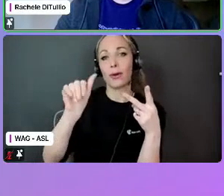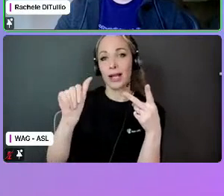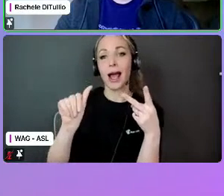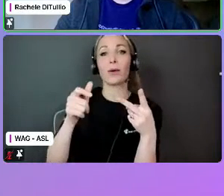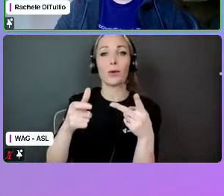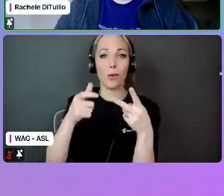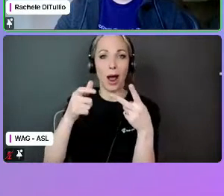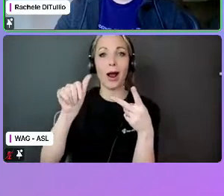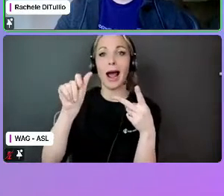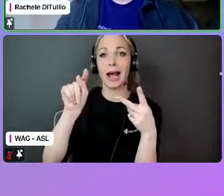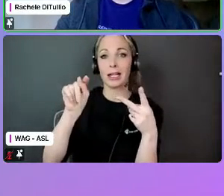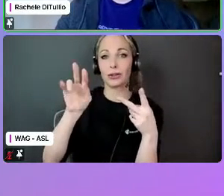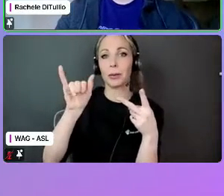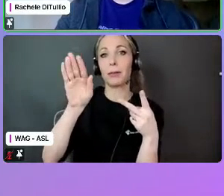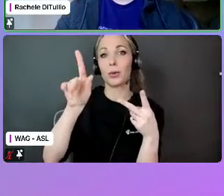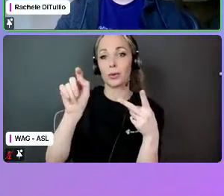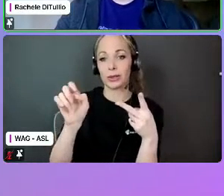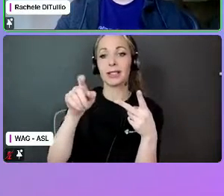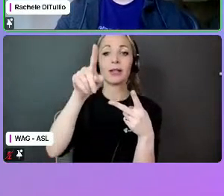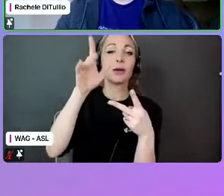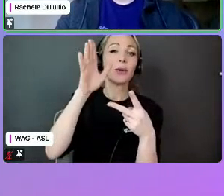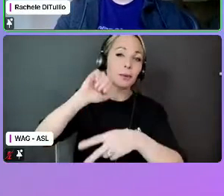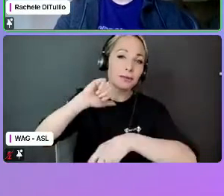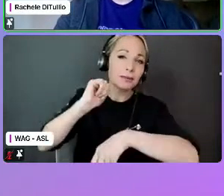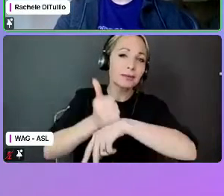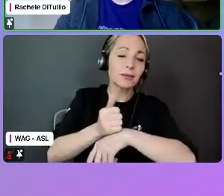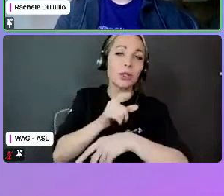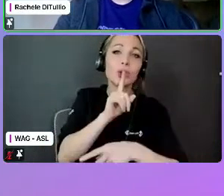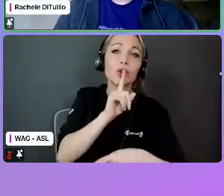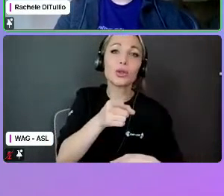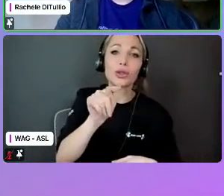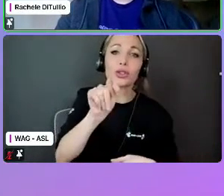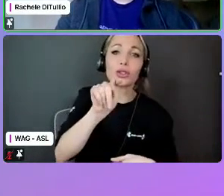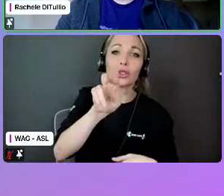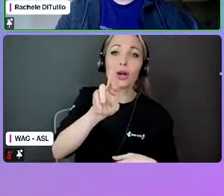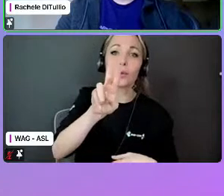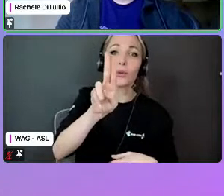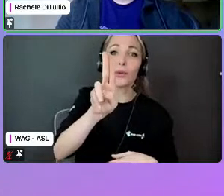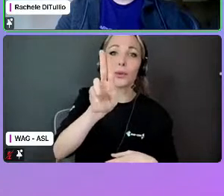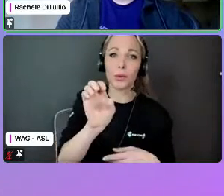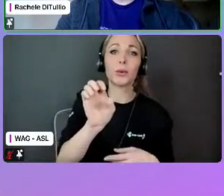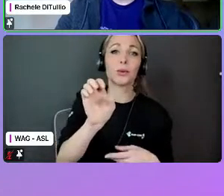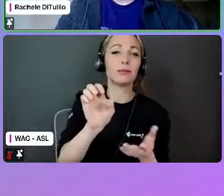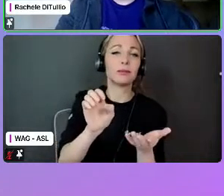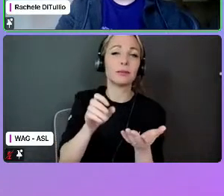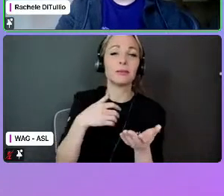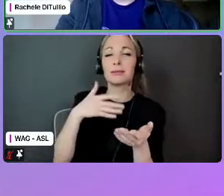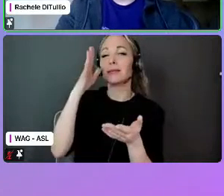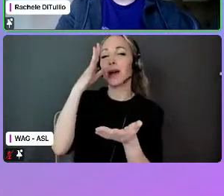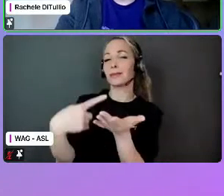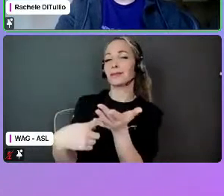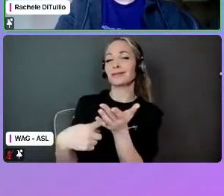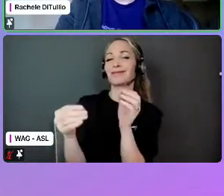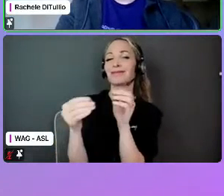can use the aria dash required attribute, and you set that to true. And this will programmatically